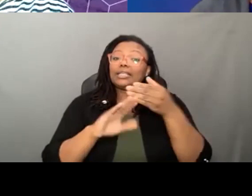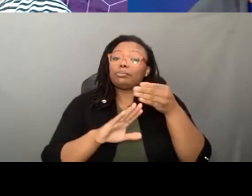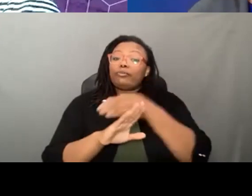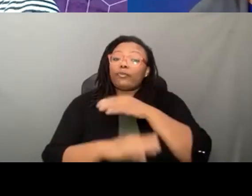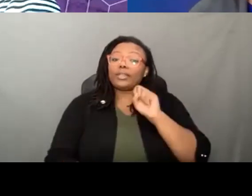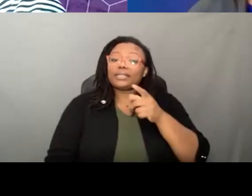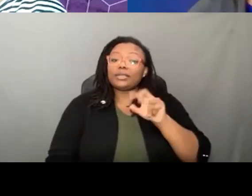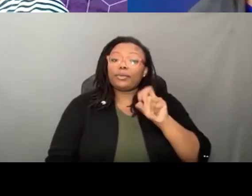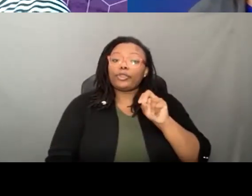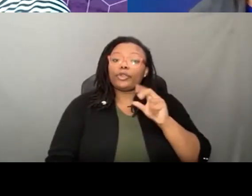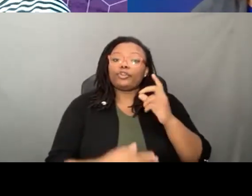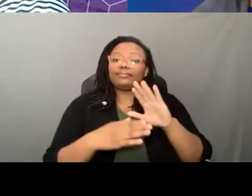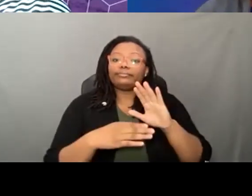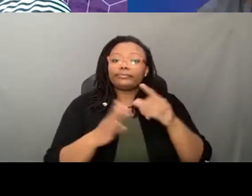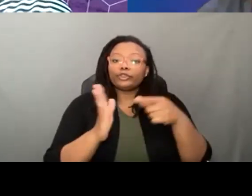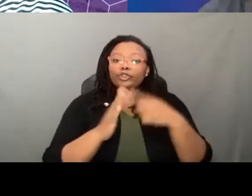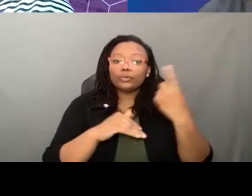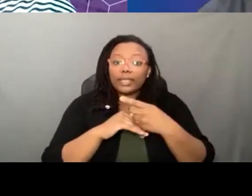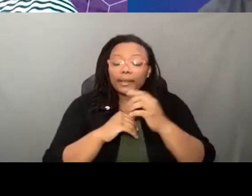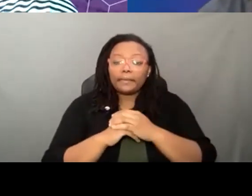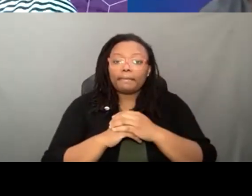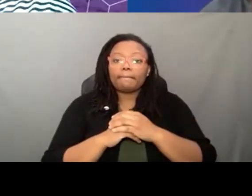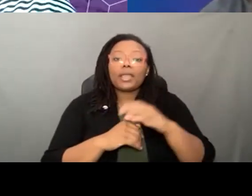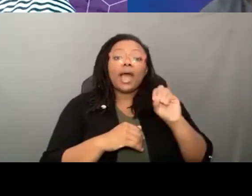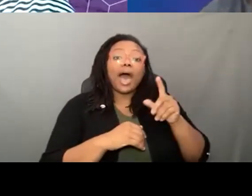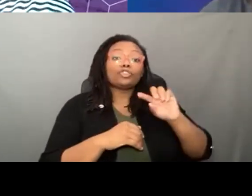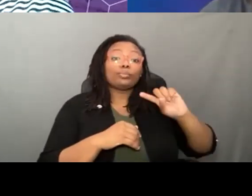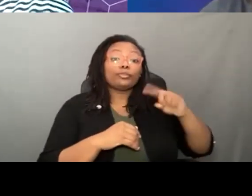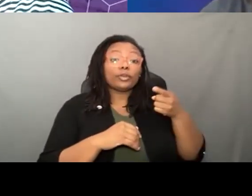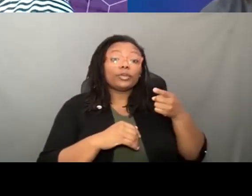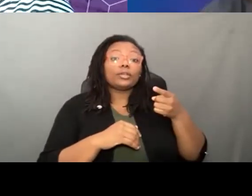On October 1st, they would become overdue.